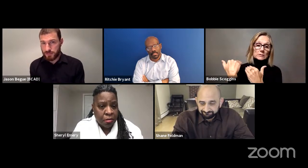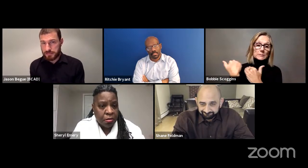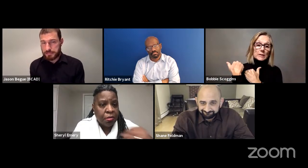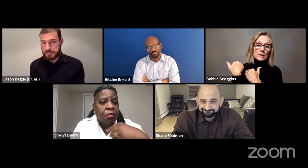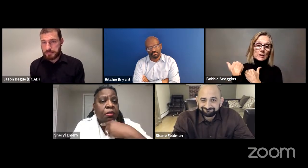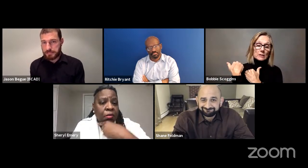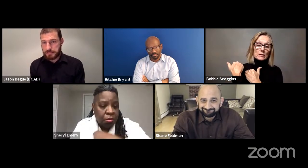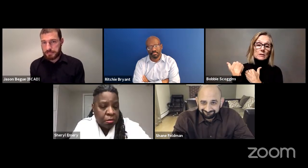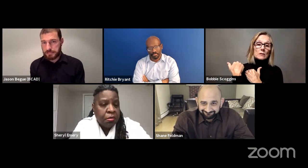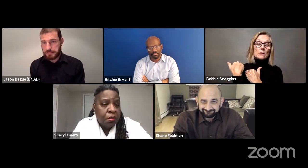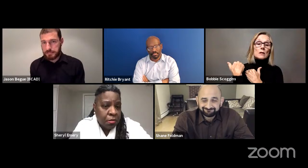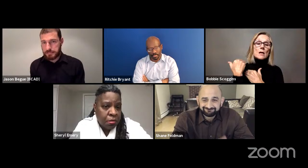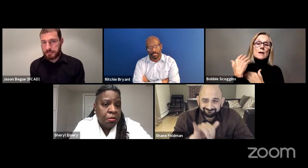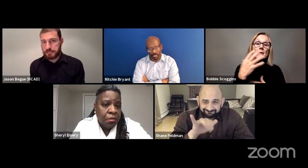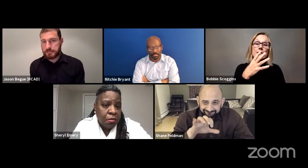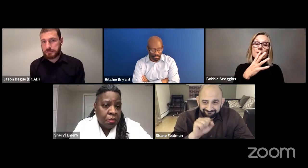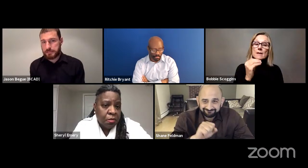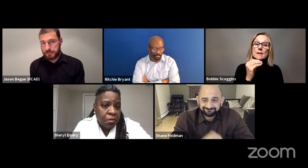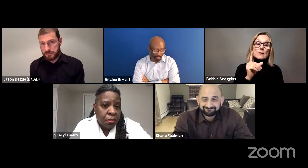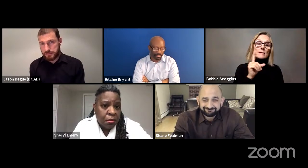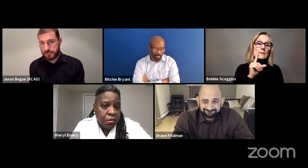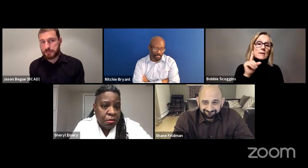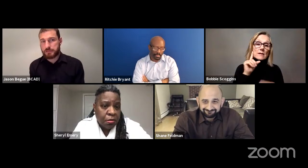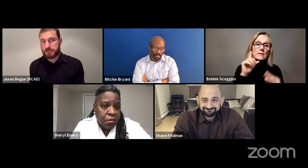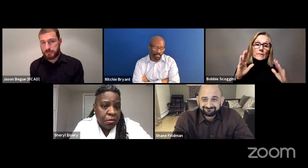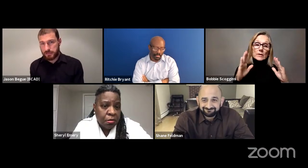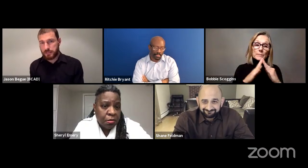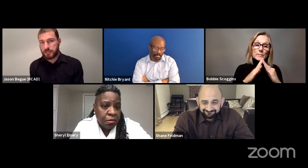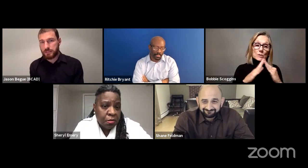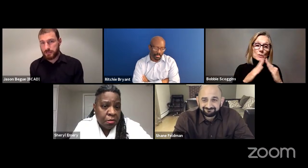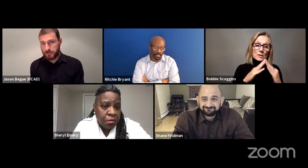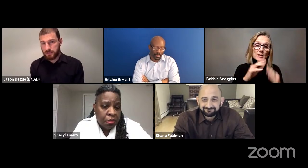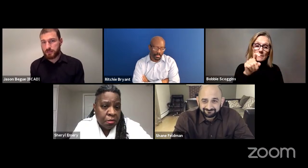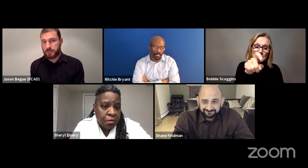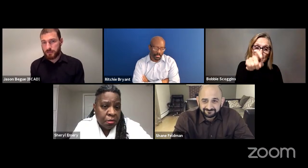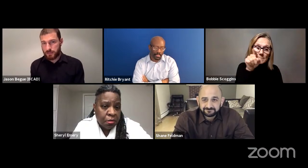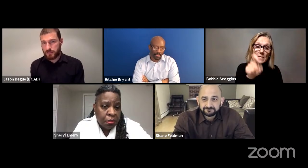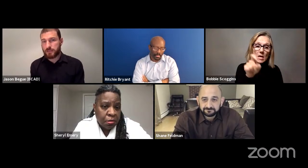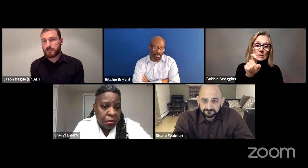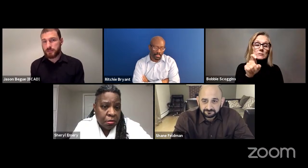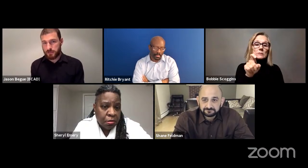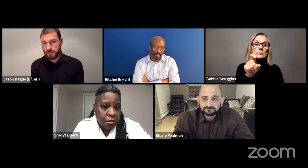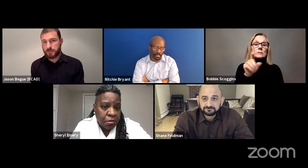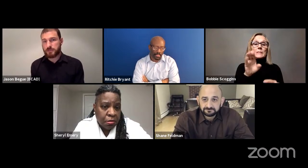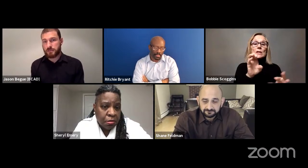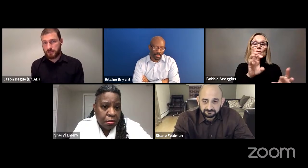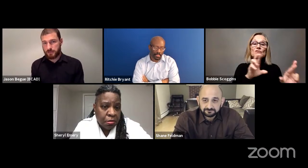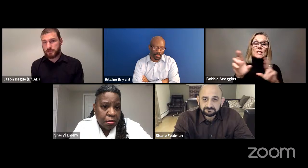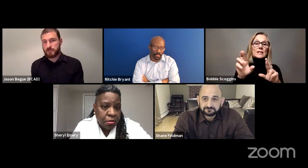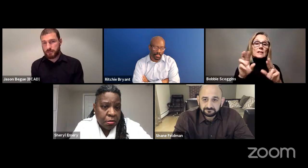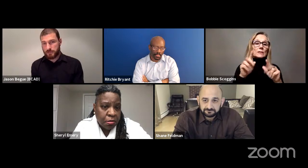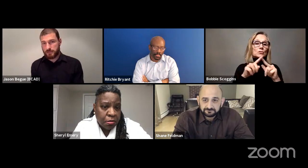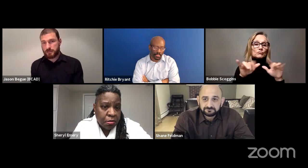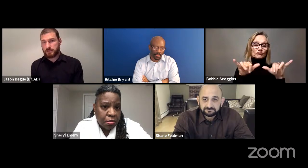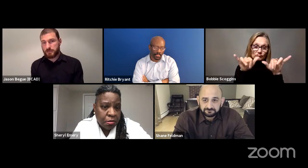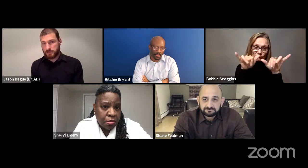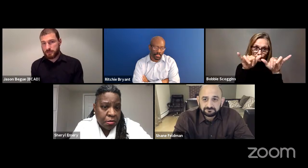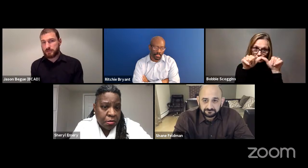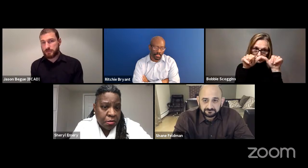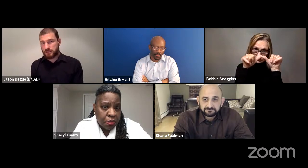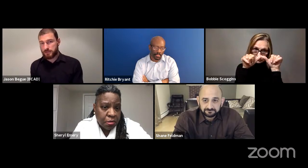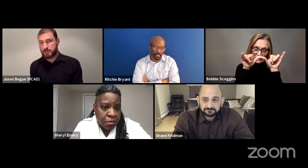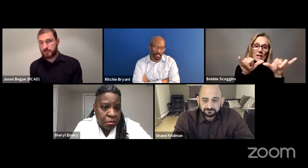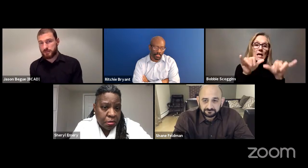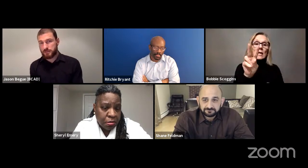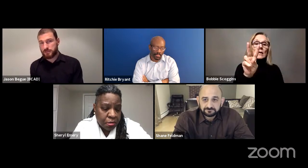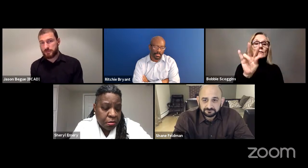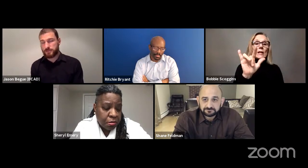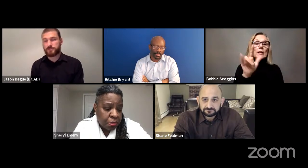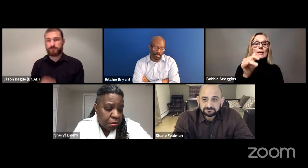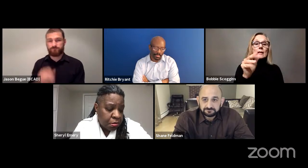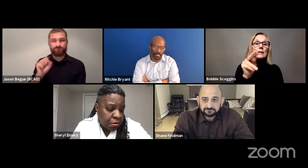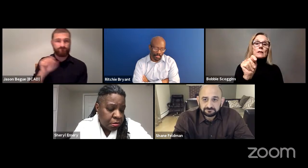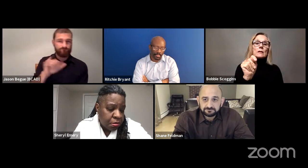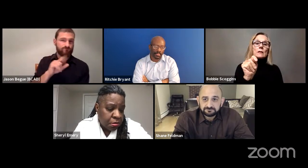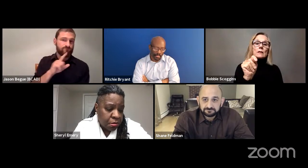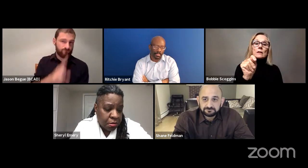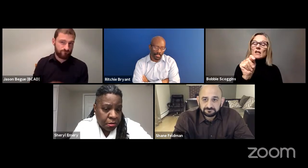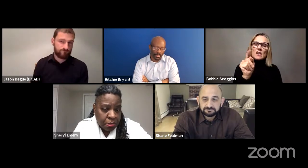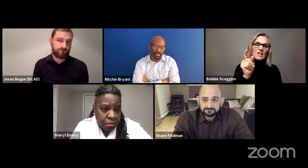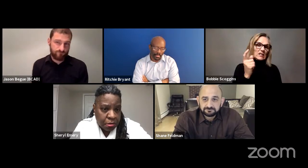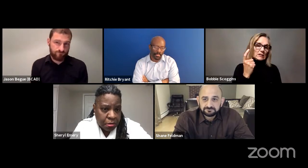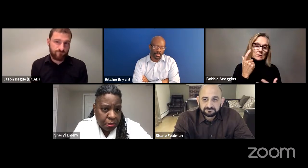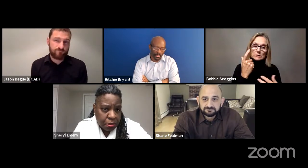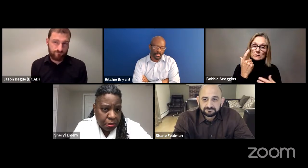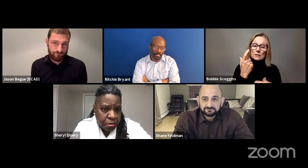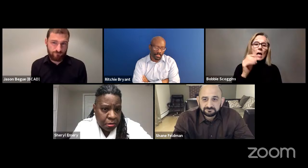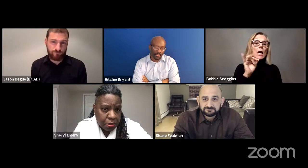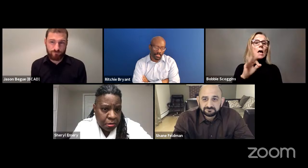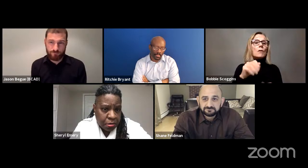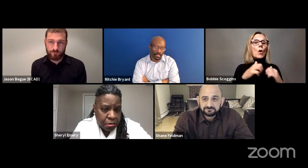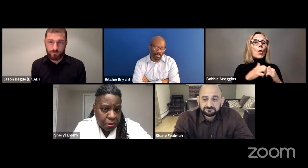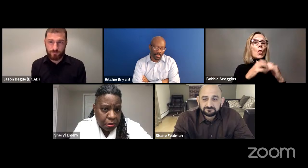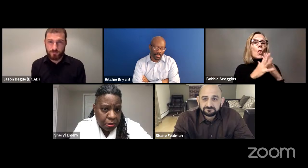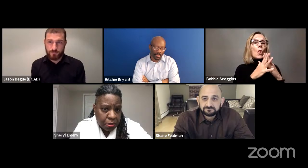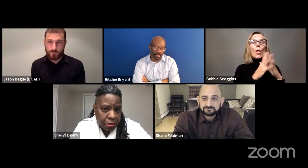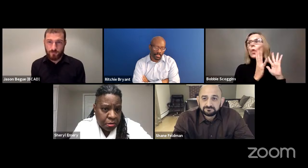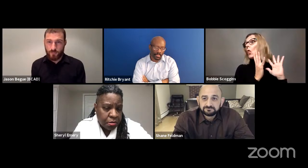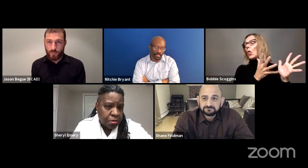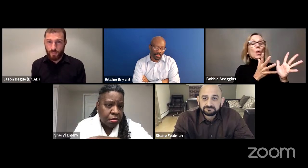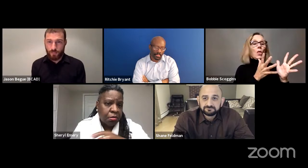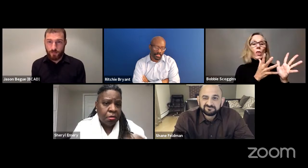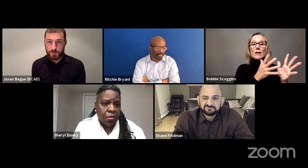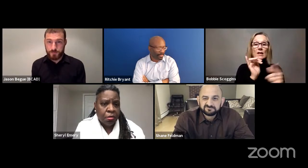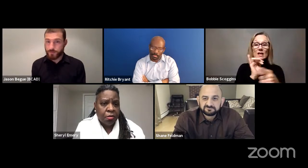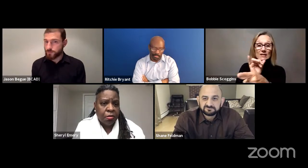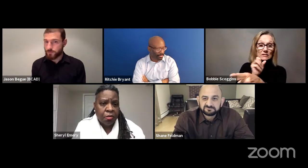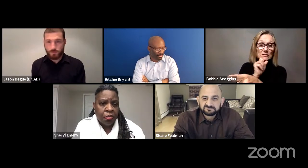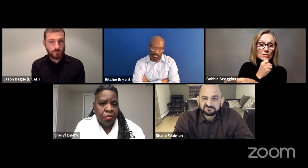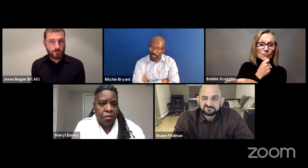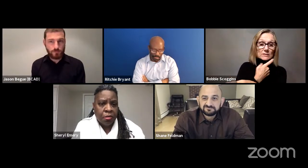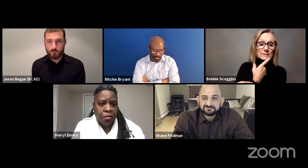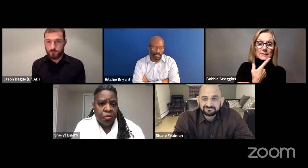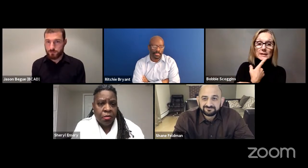is a huge responsibility. And the Deaf community must, must be vigilant. If the program is